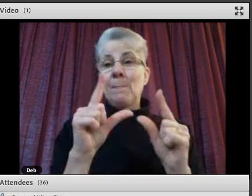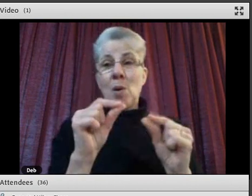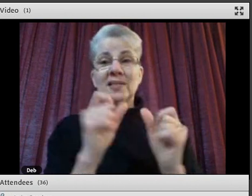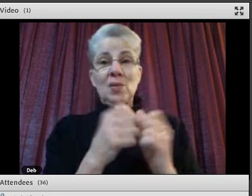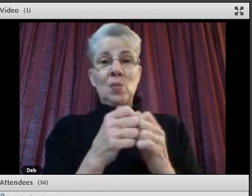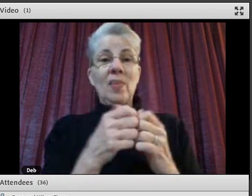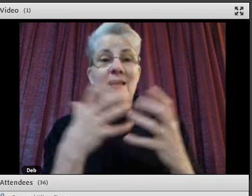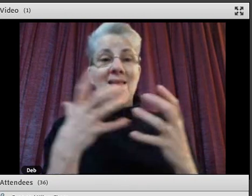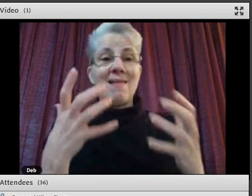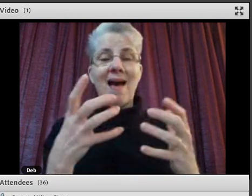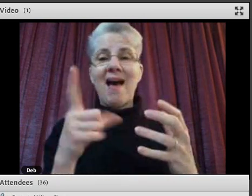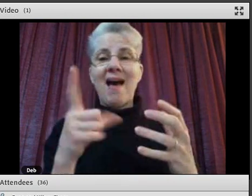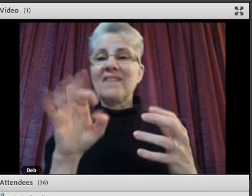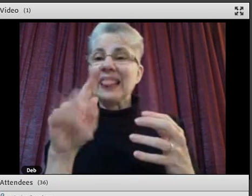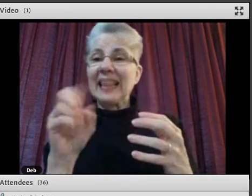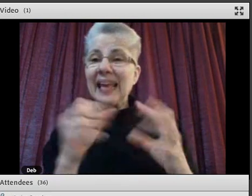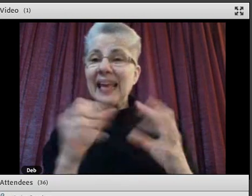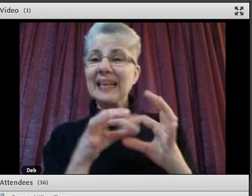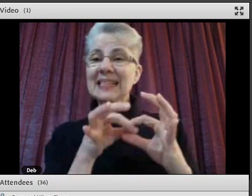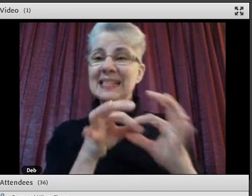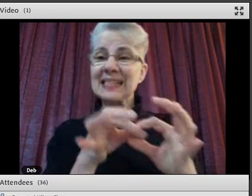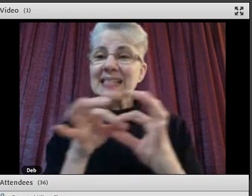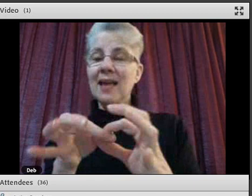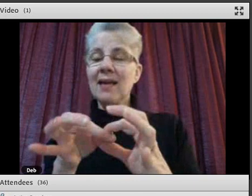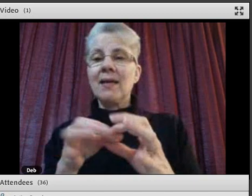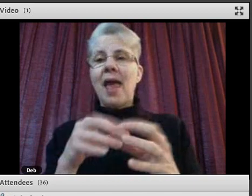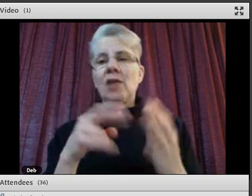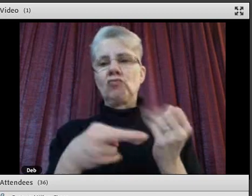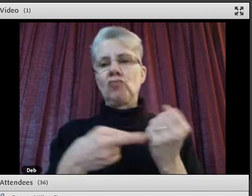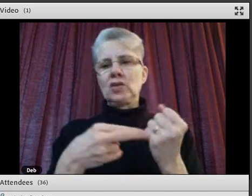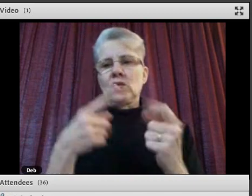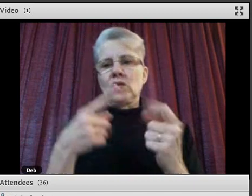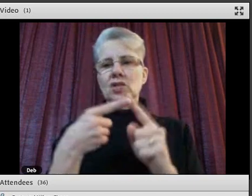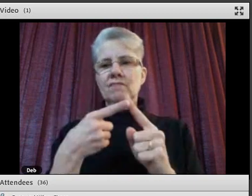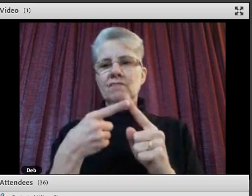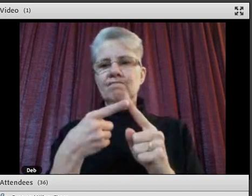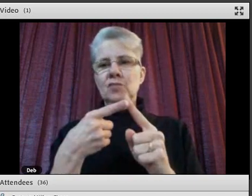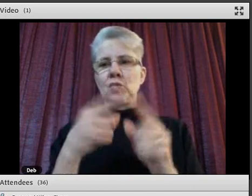a lot of links and resources to lesson plans for teachers.